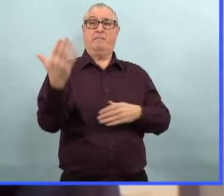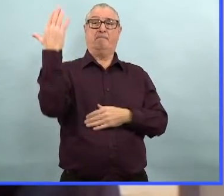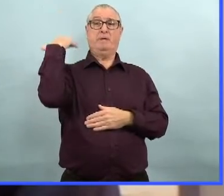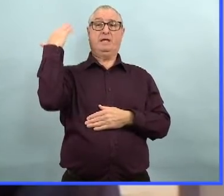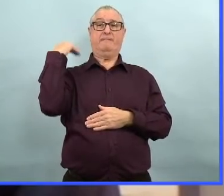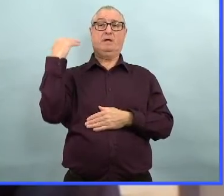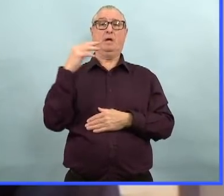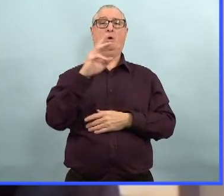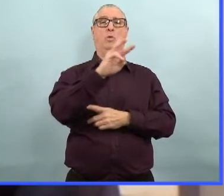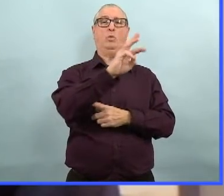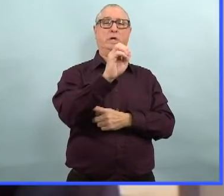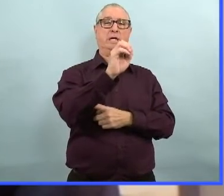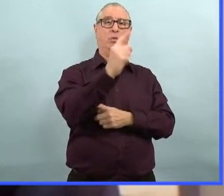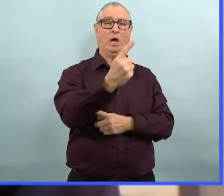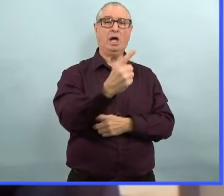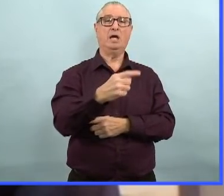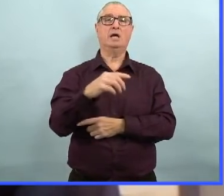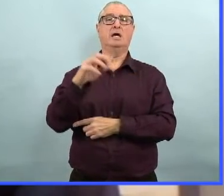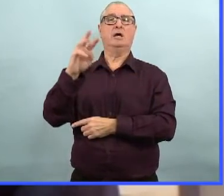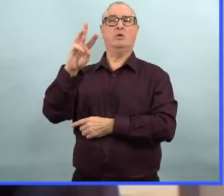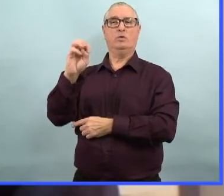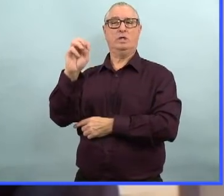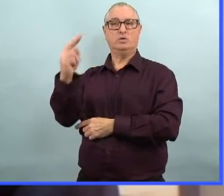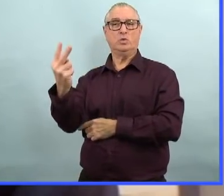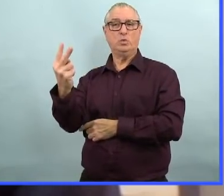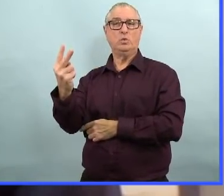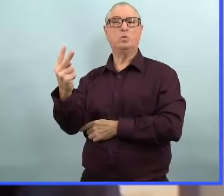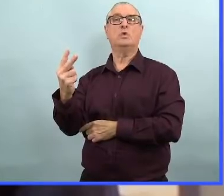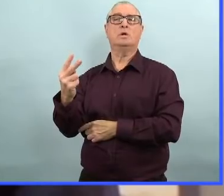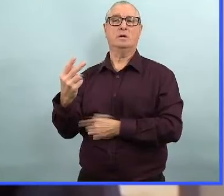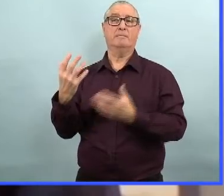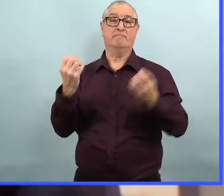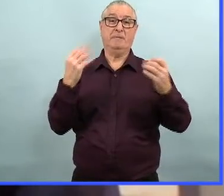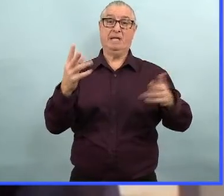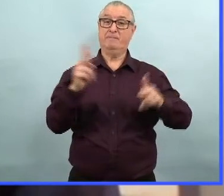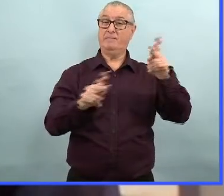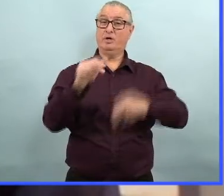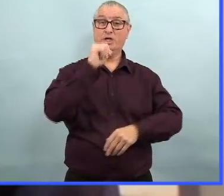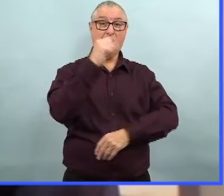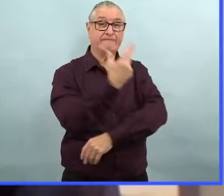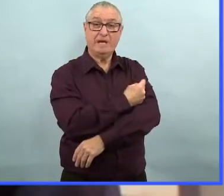vaccinated every day and third doses and so there's a lot of things being being done so